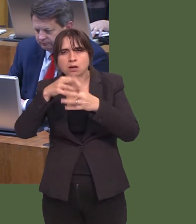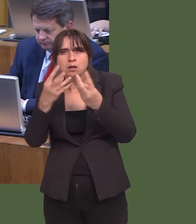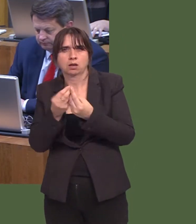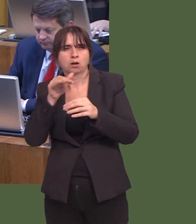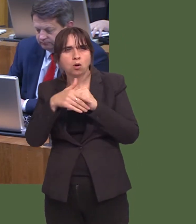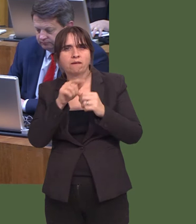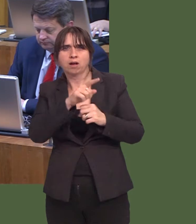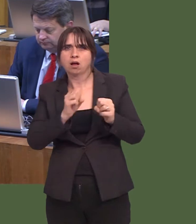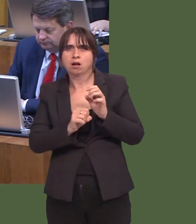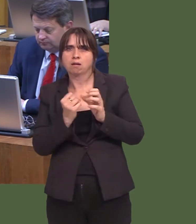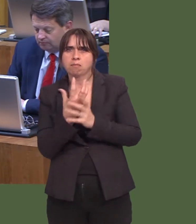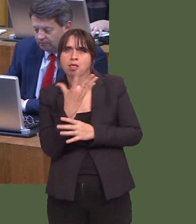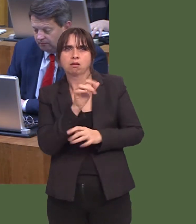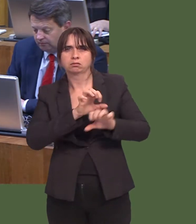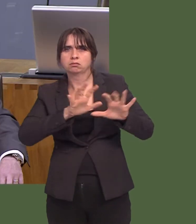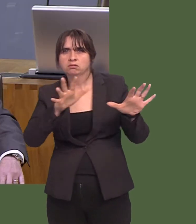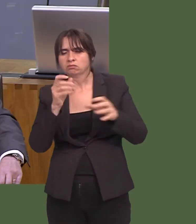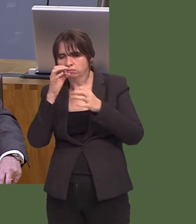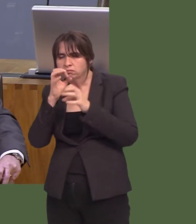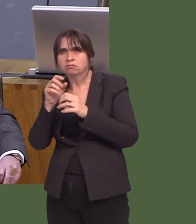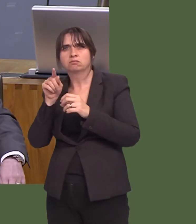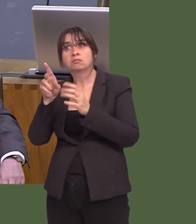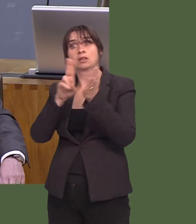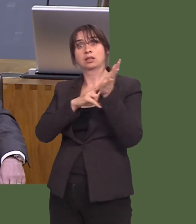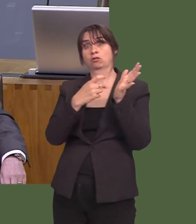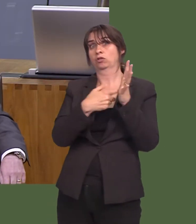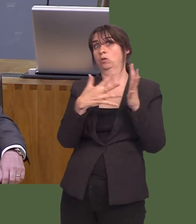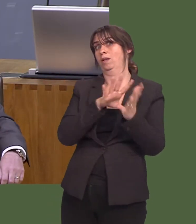So, work is ongoing and Natural Resources Wales is part of that work.